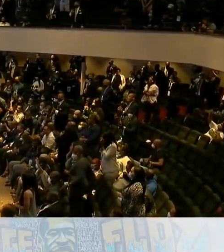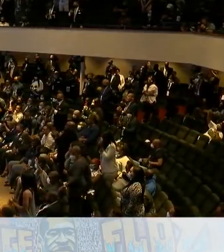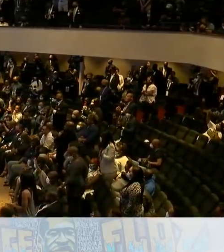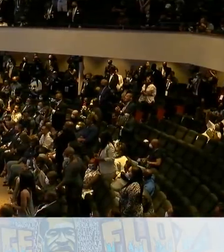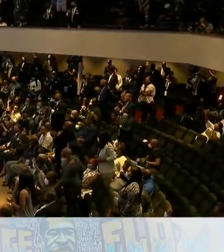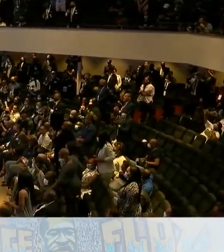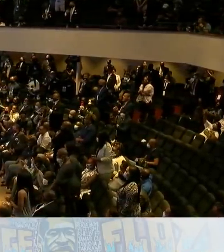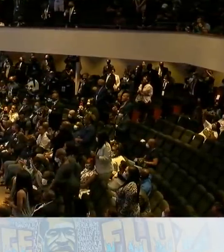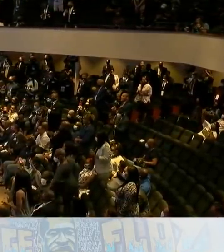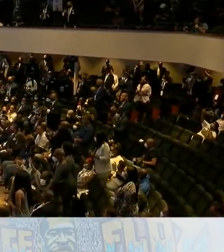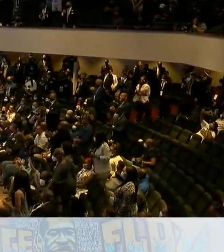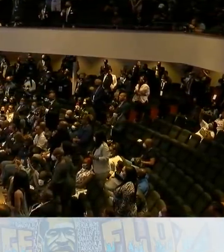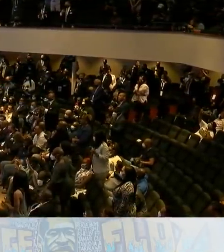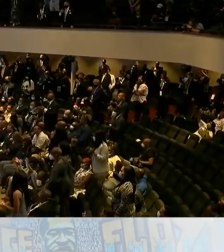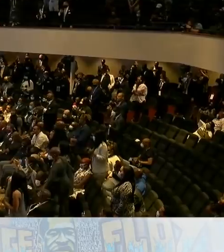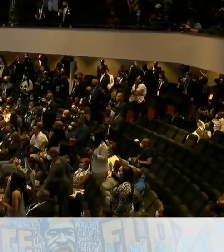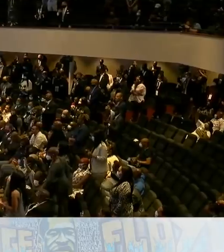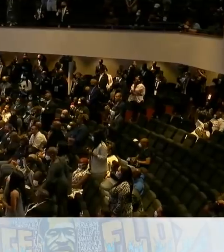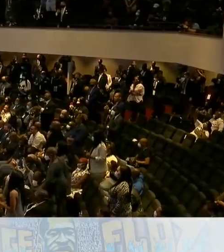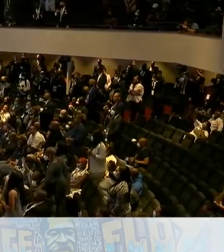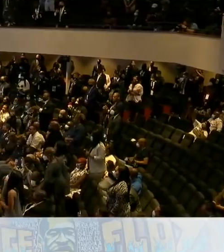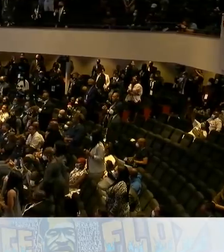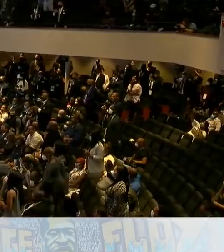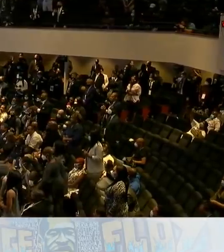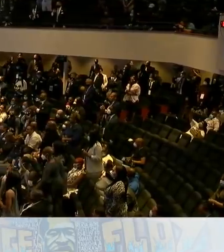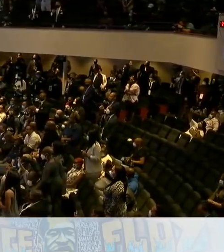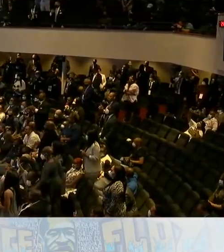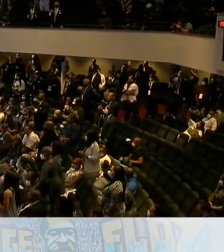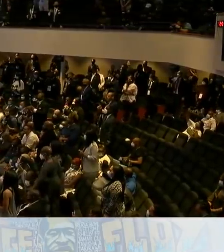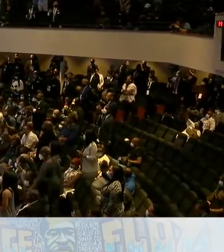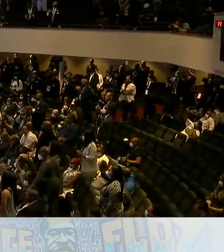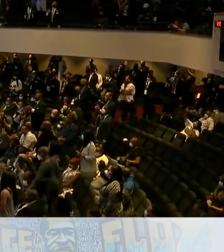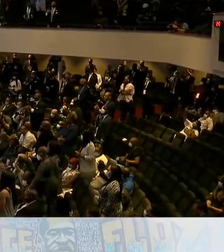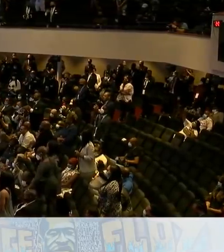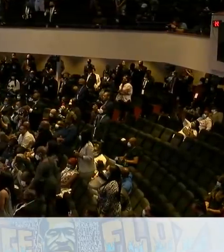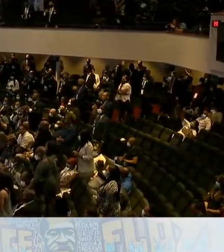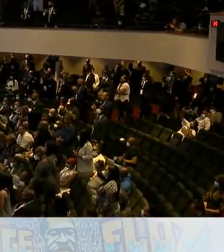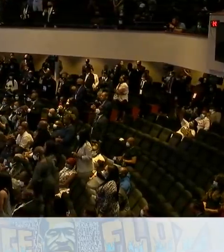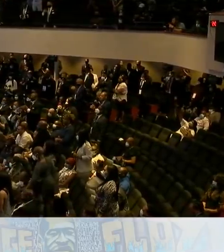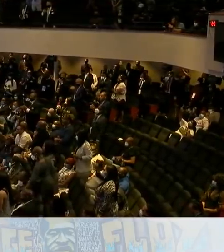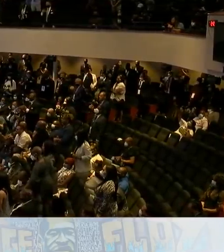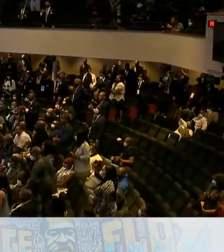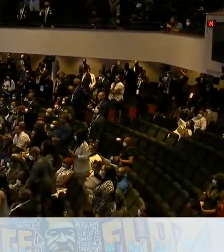FROM THE WHITE HOUSE, TO THE WHITE HOUSE, WE HAVE COME A LONG WAY.